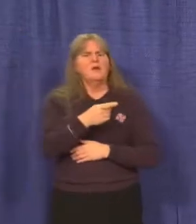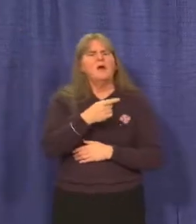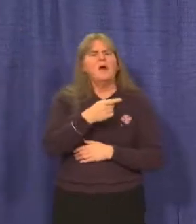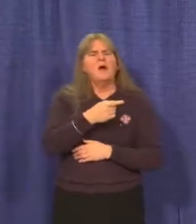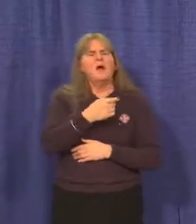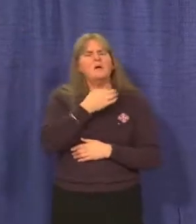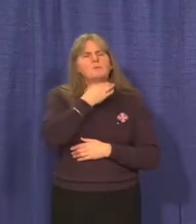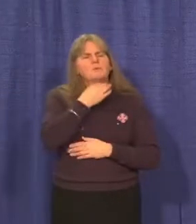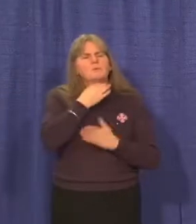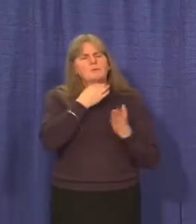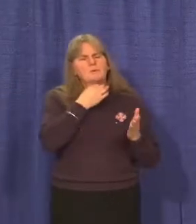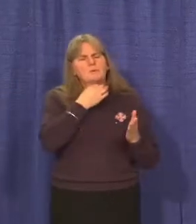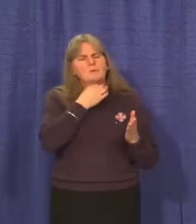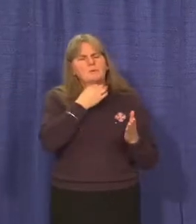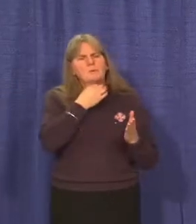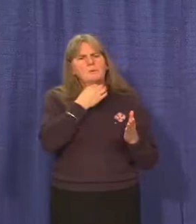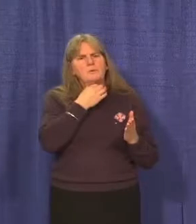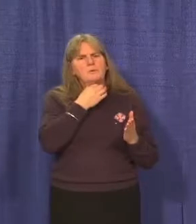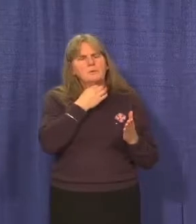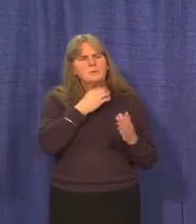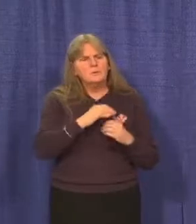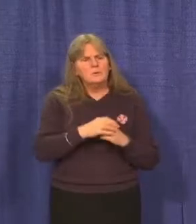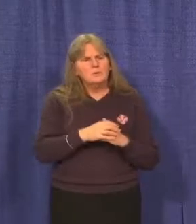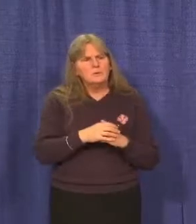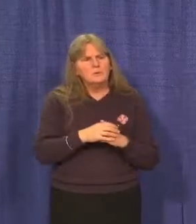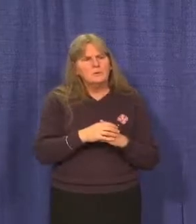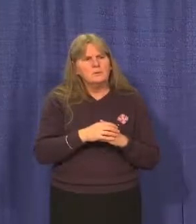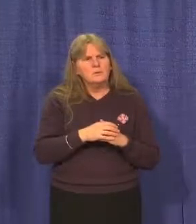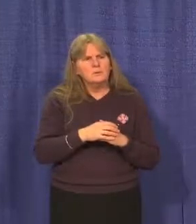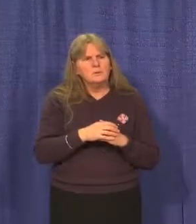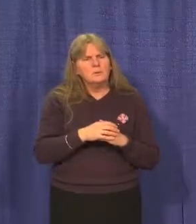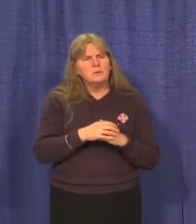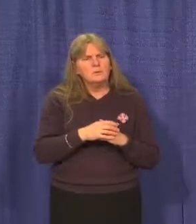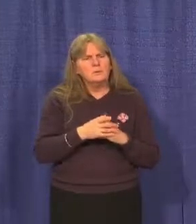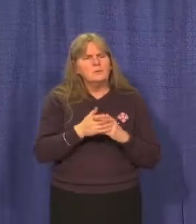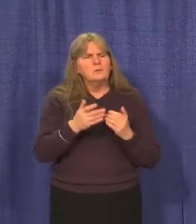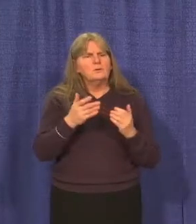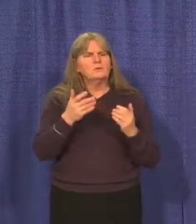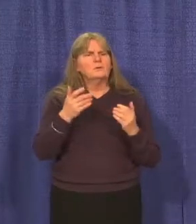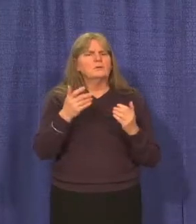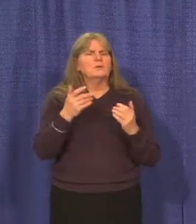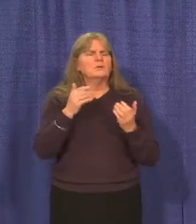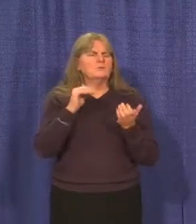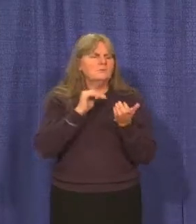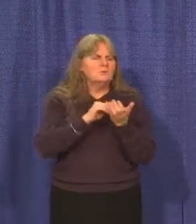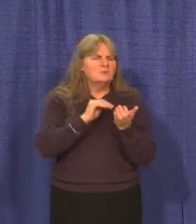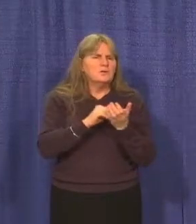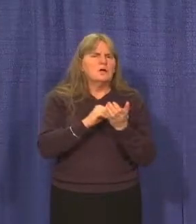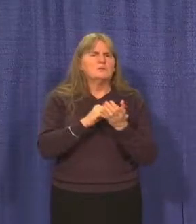not why not, if pharmacies, doctors, medical clinics, home